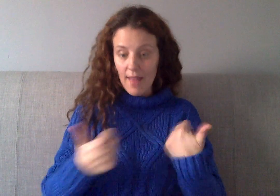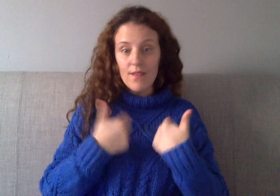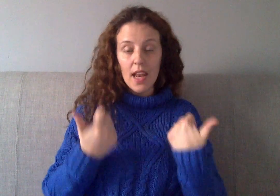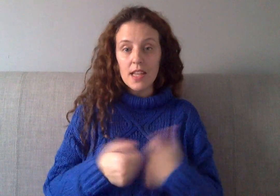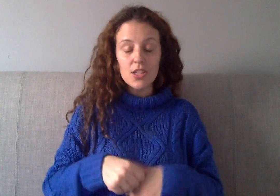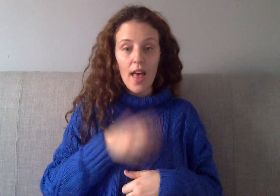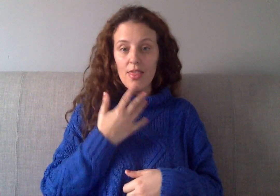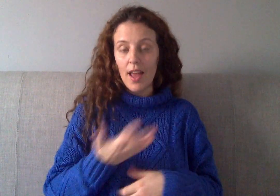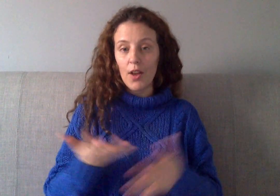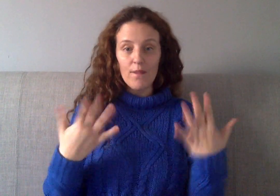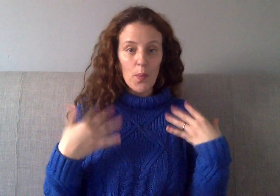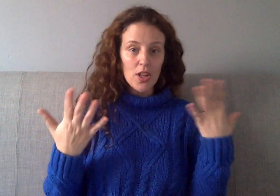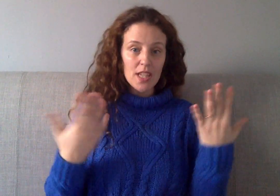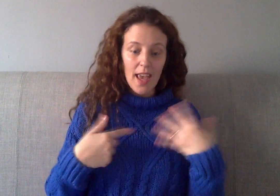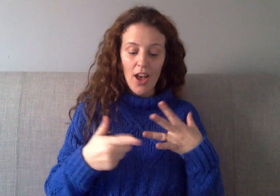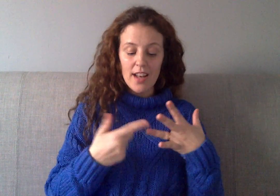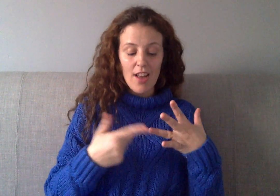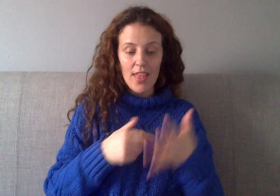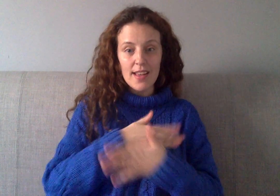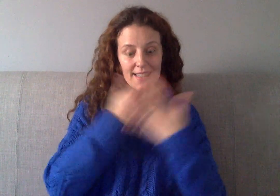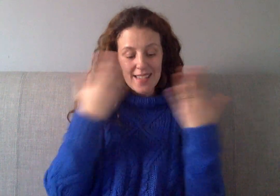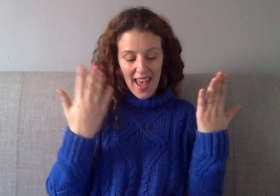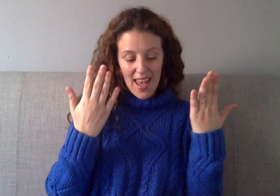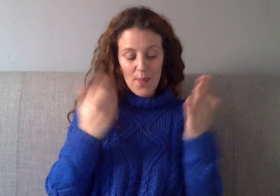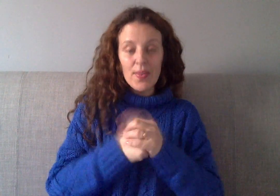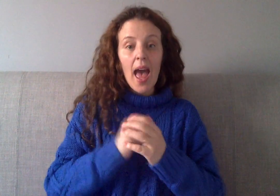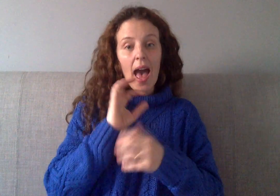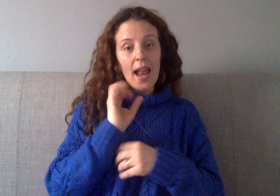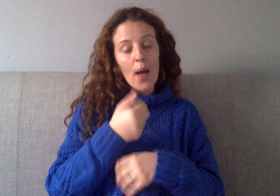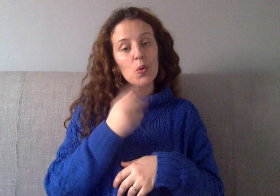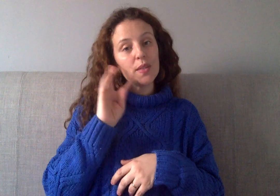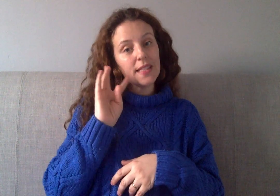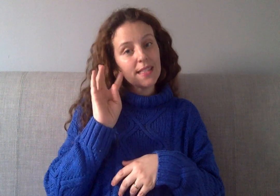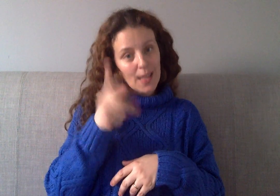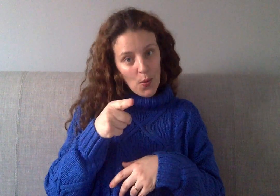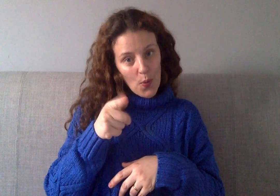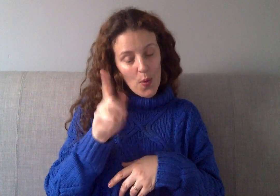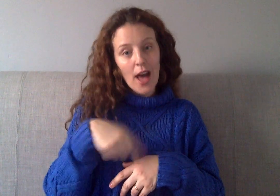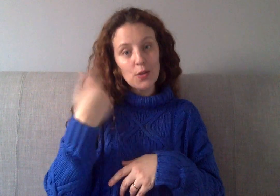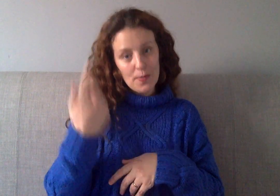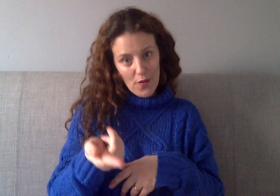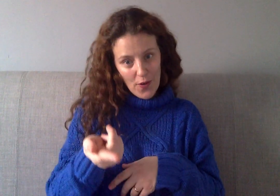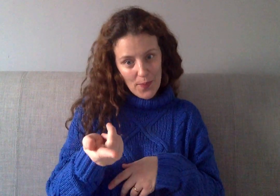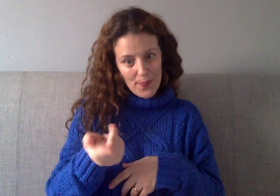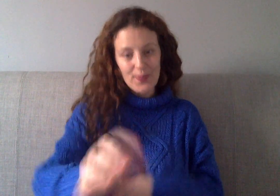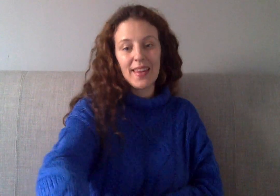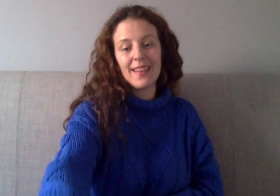Okay finished, thank you for watching another day. I will see you tomorrow.